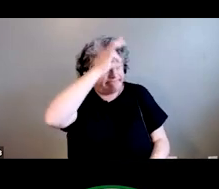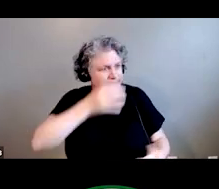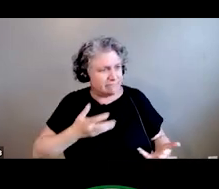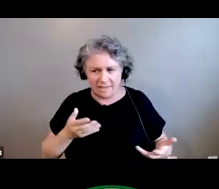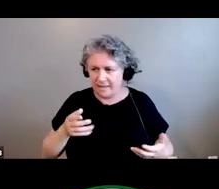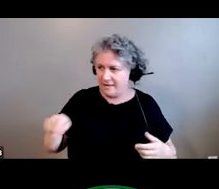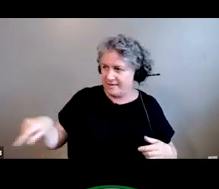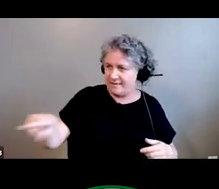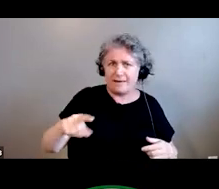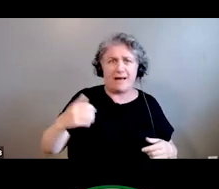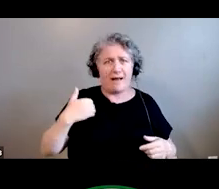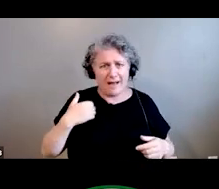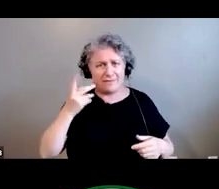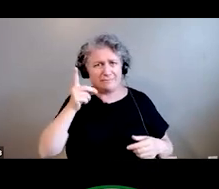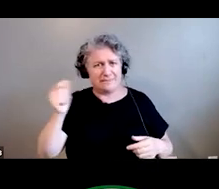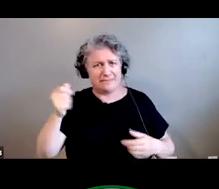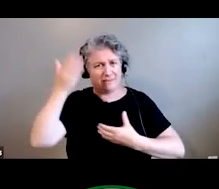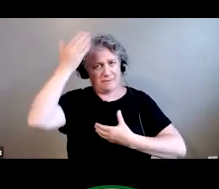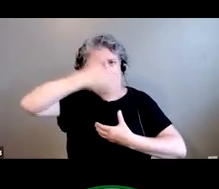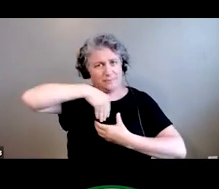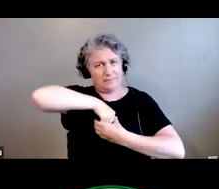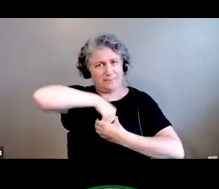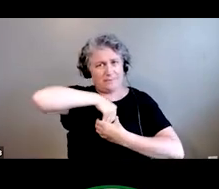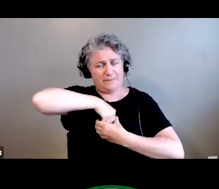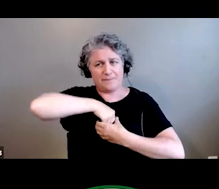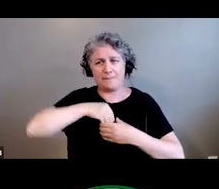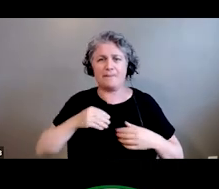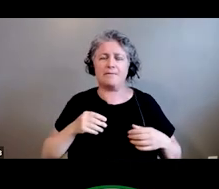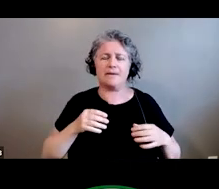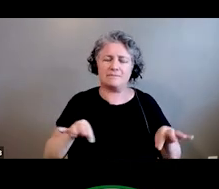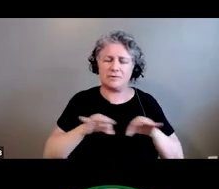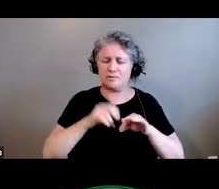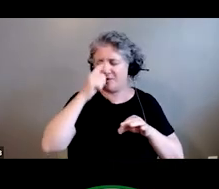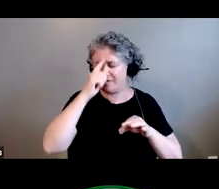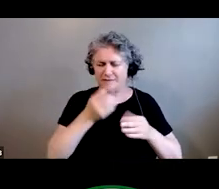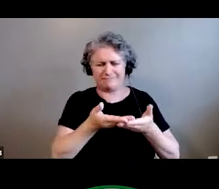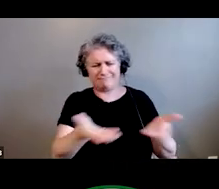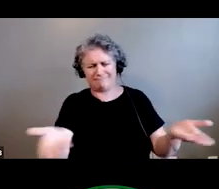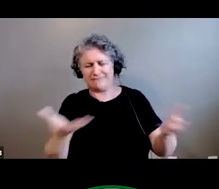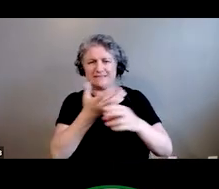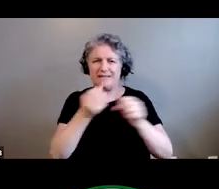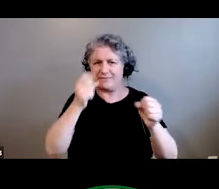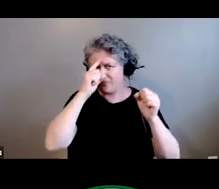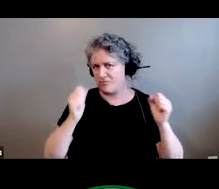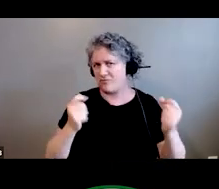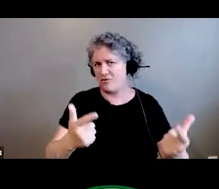And so, I hope, I hope wildfires and, floods are, you know, not going to be a more common